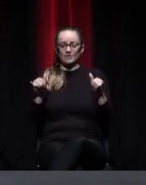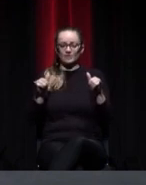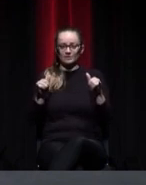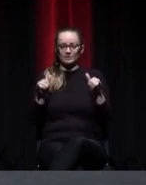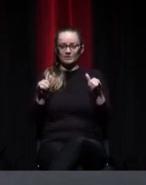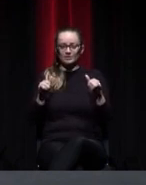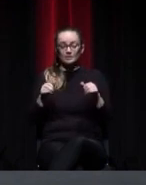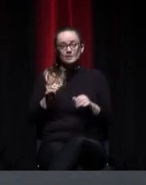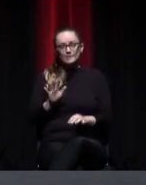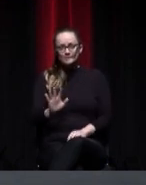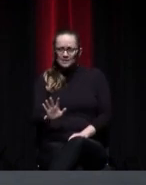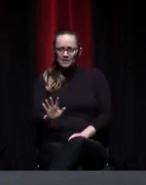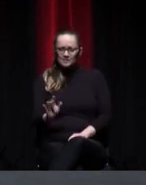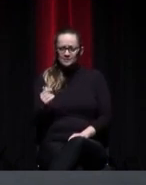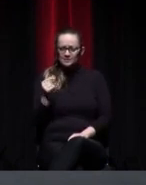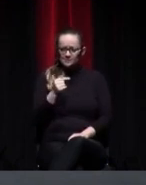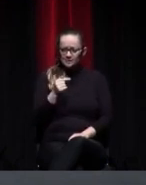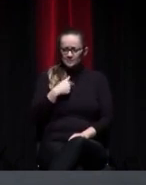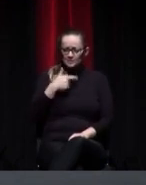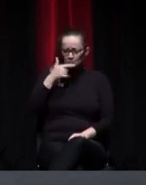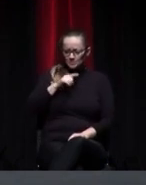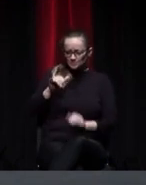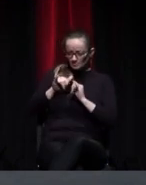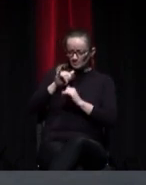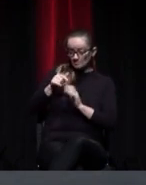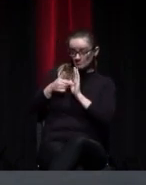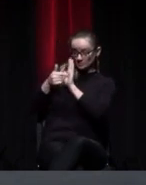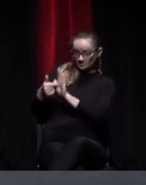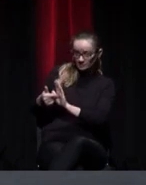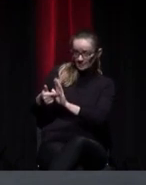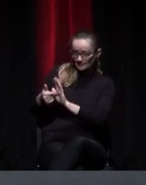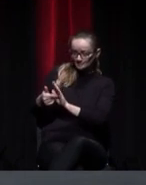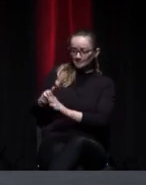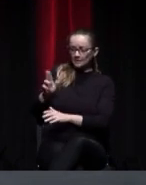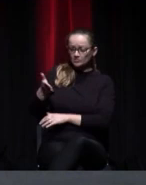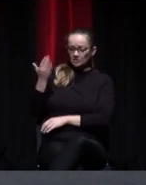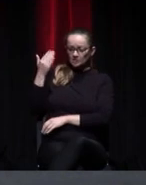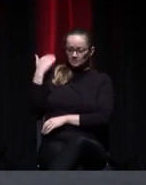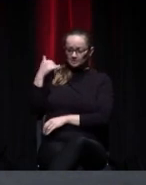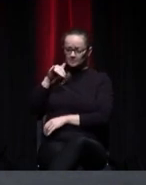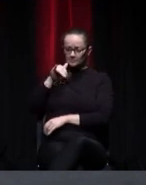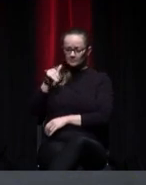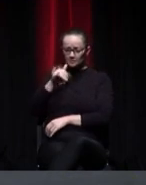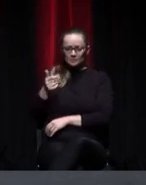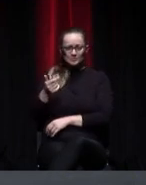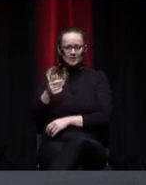But the one I can state, which 15 people already have stated,